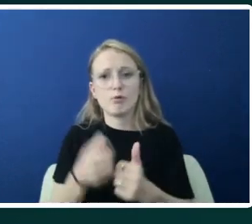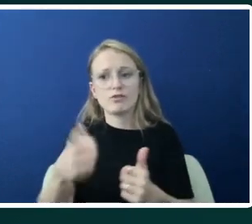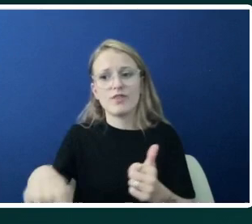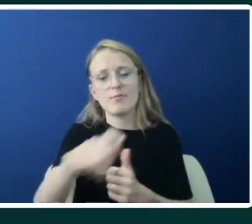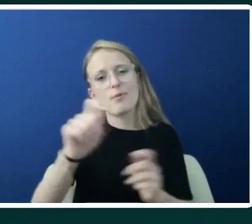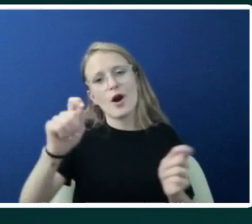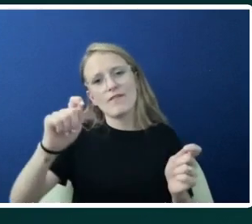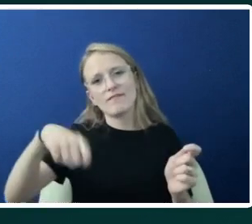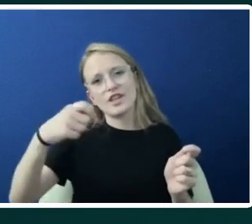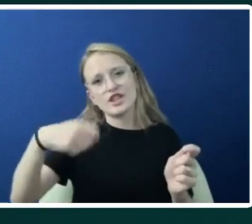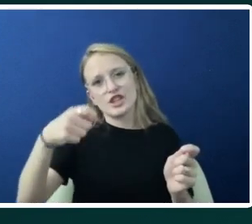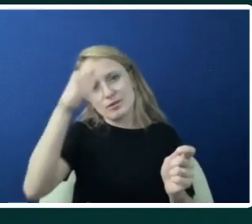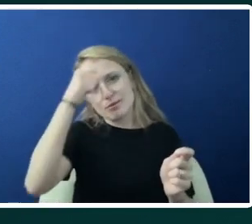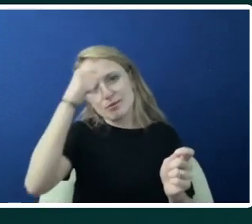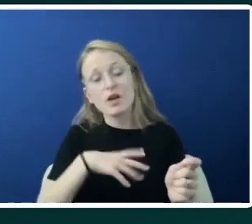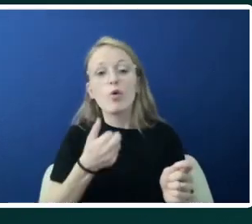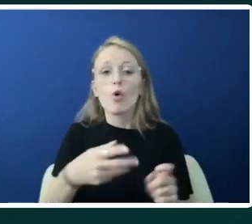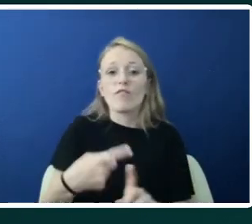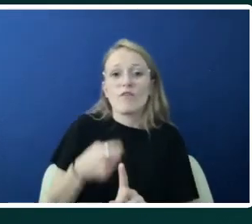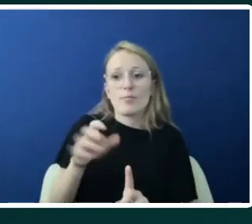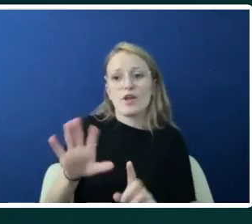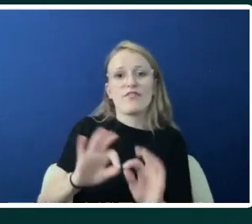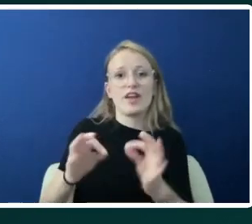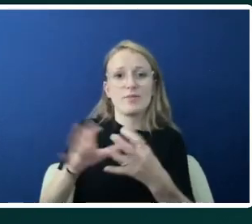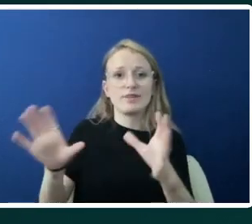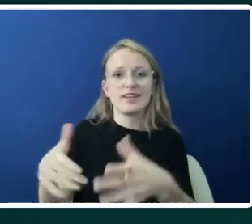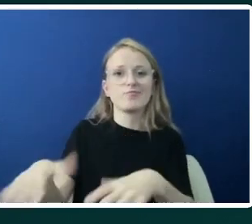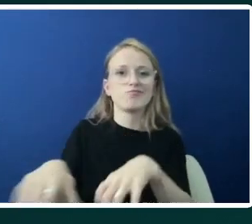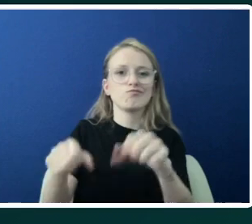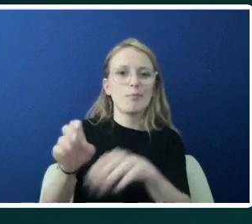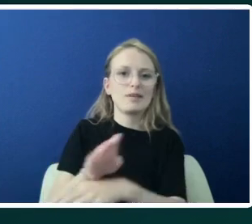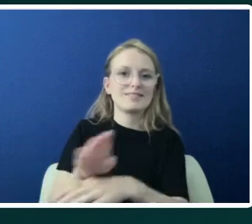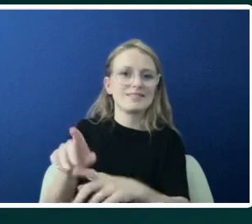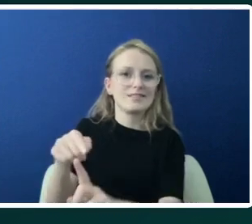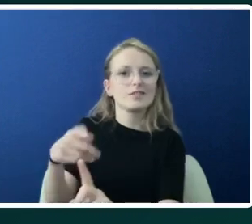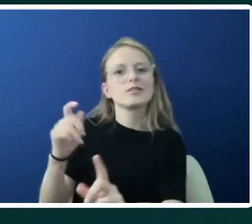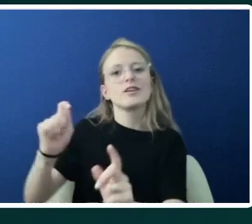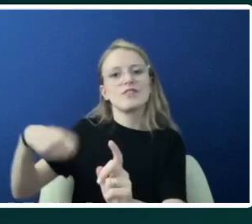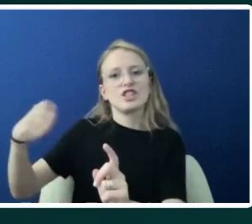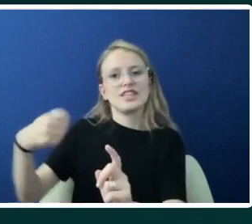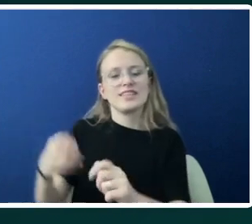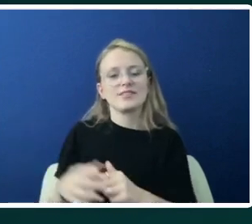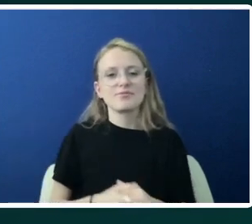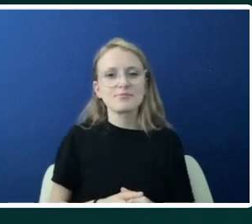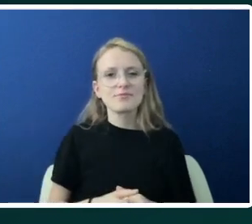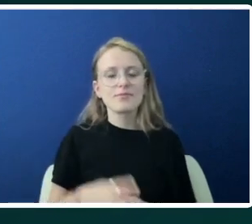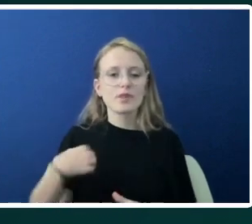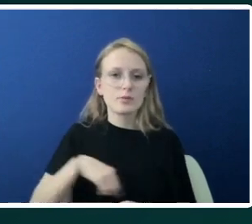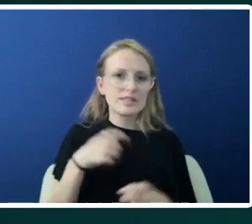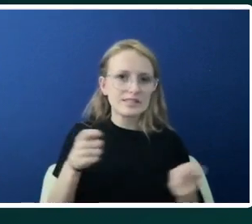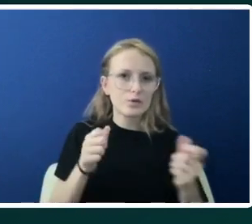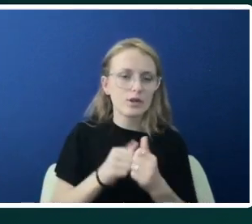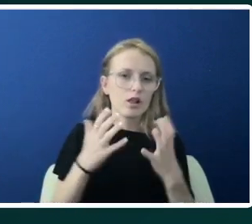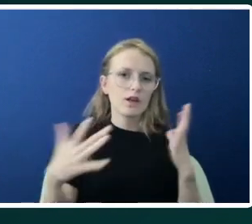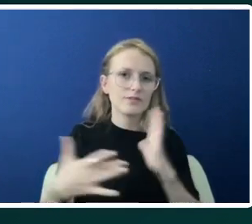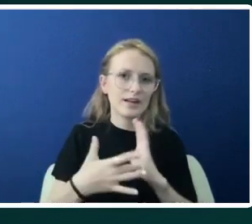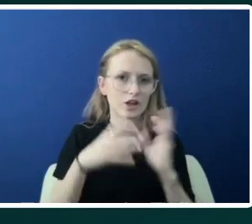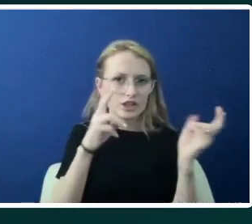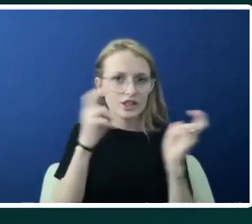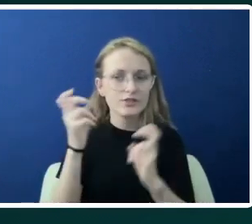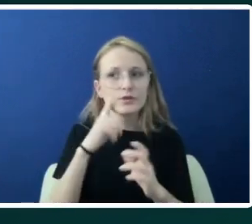fishing family. And, you know, we deal with a lot of issues, technology issues like power outages,